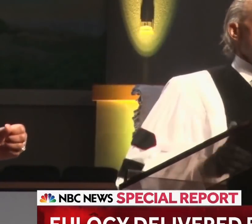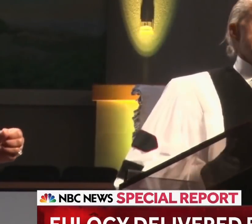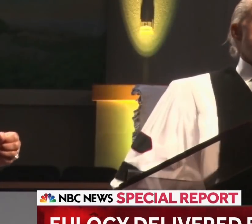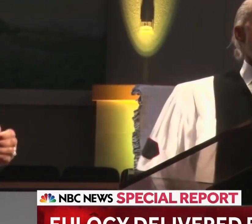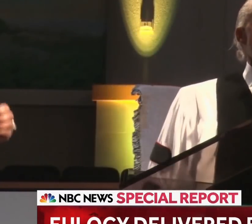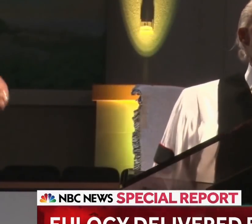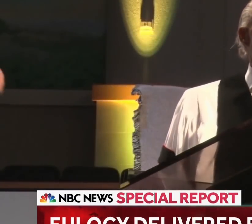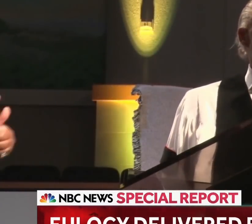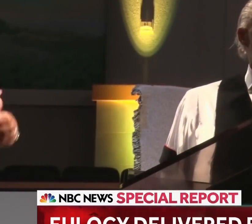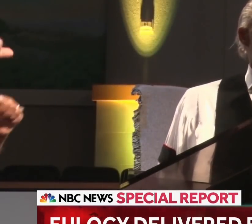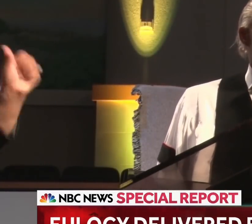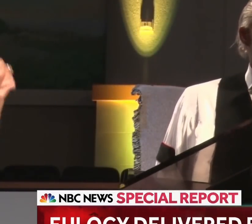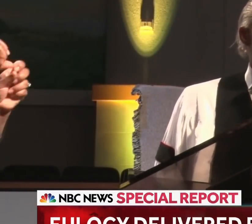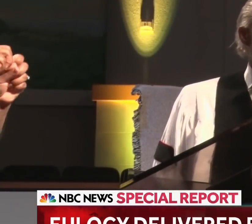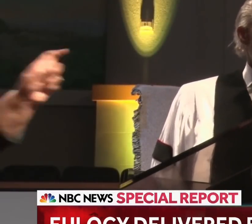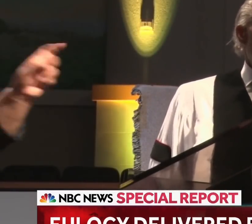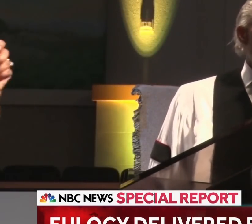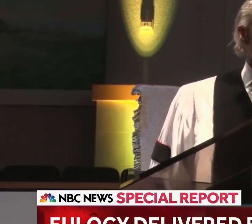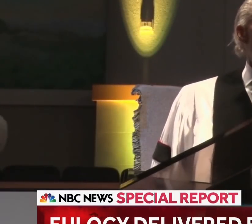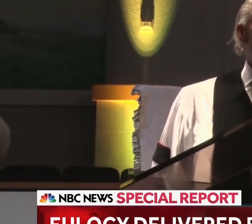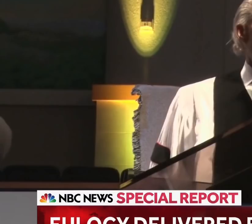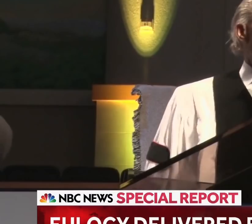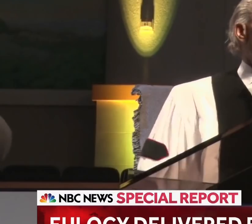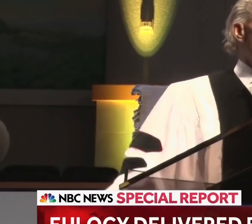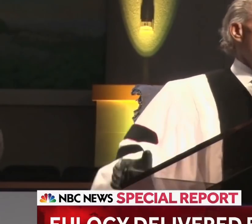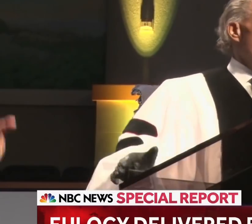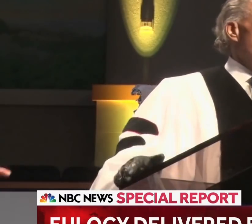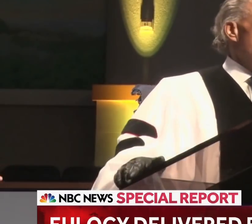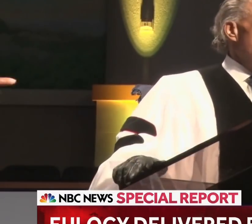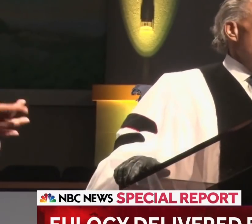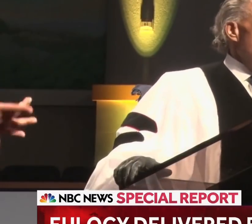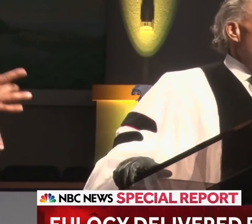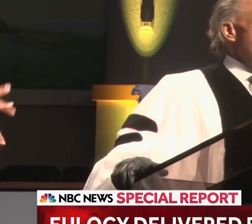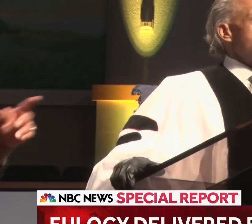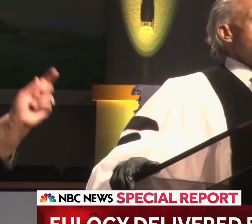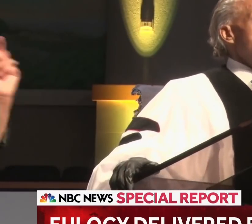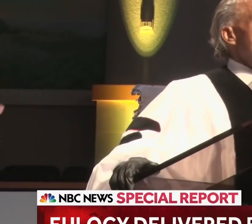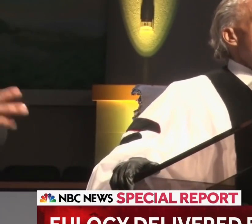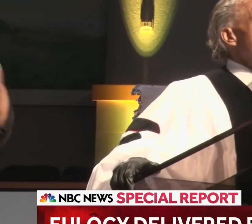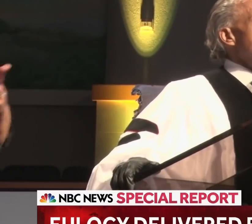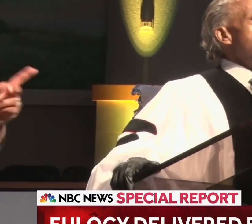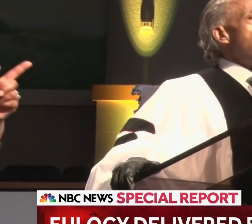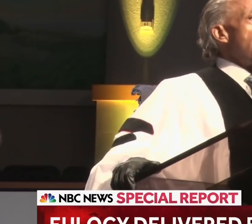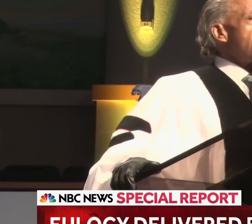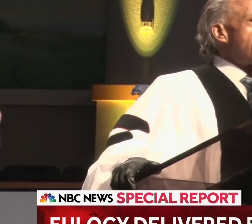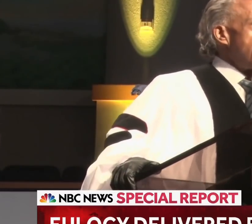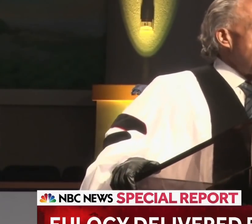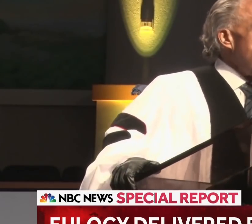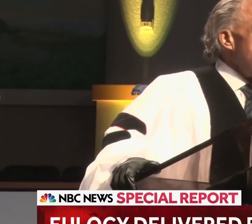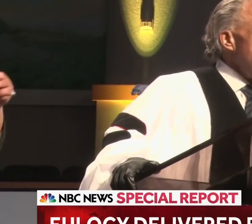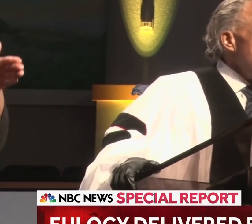PEOPLE ARE WALKING OUT IN THE STREETS, NOT EVEN FOLLOWING SOCIAL DISTANCING.